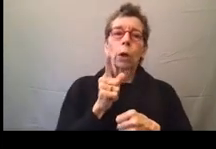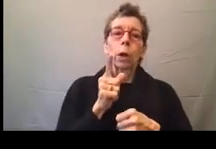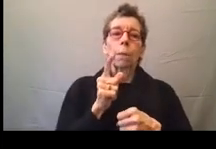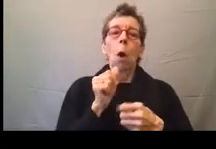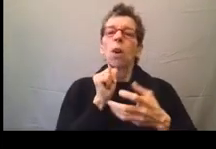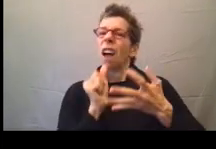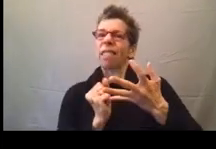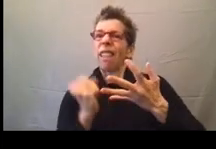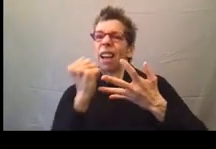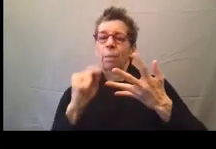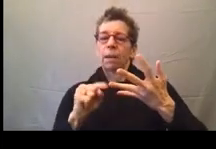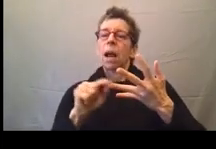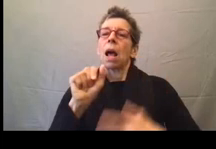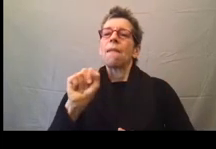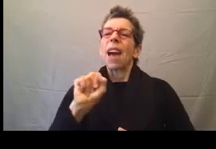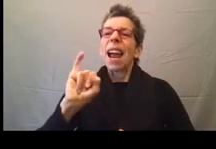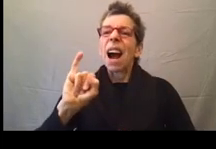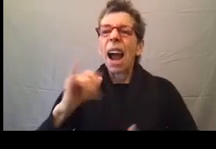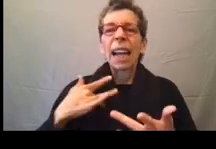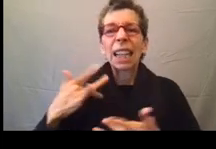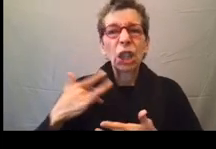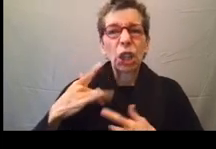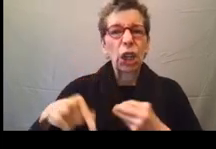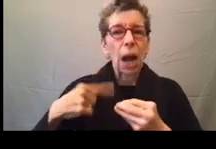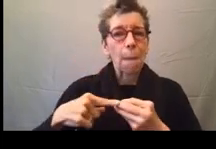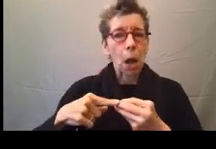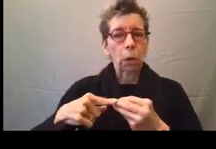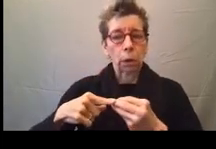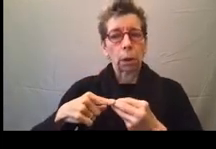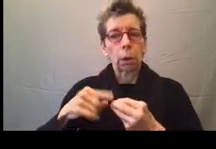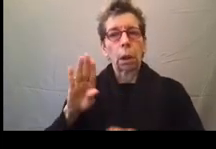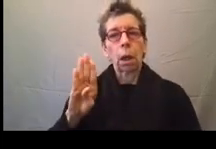disability bias in the hiring process in the workplace and not replicate it. What good